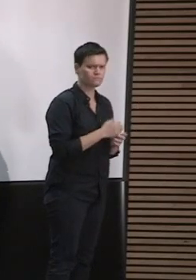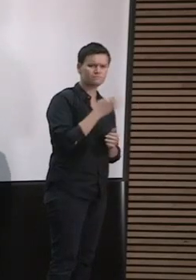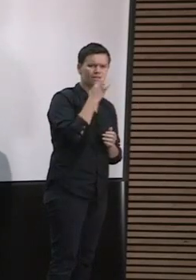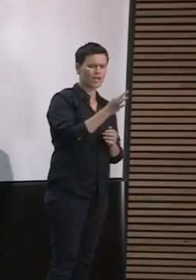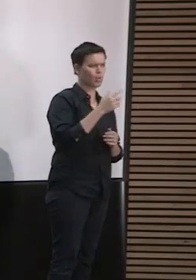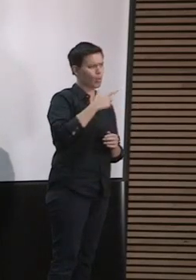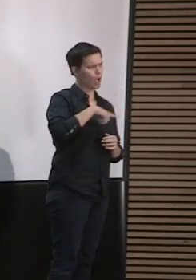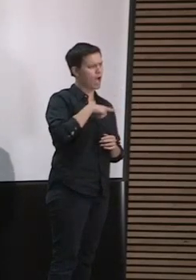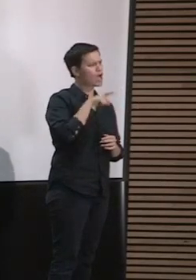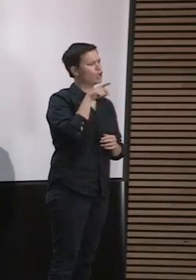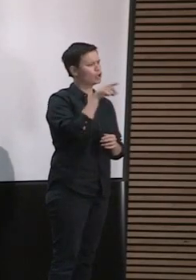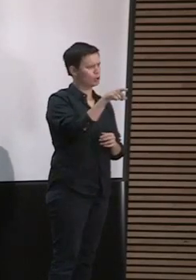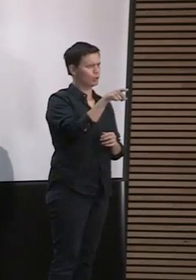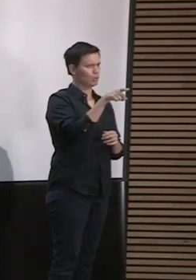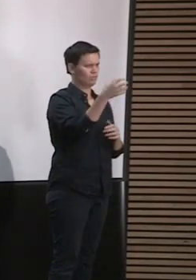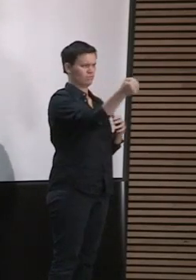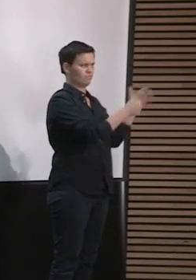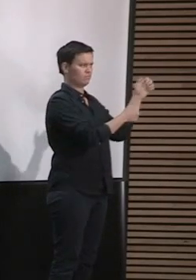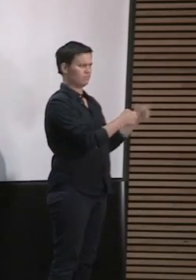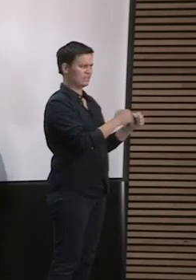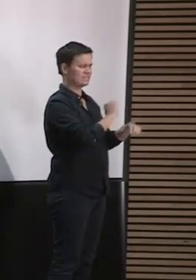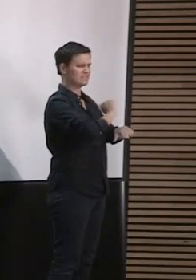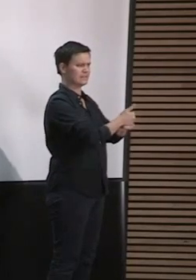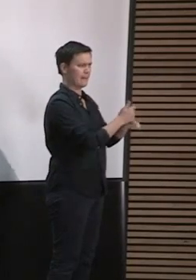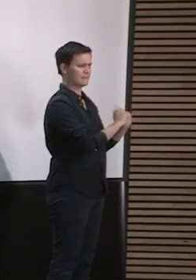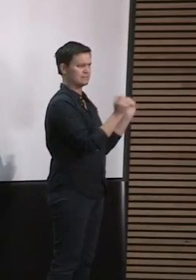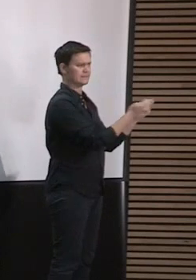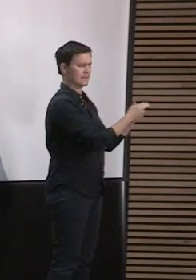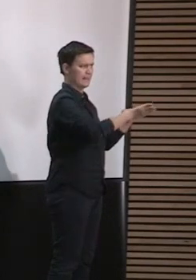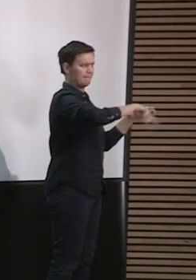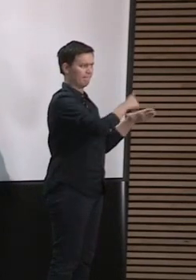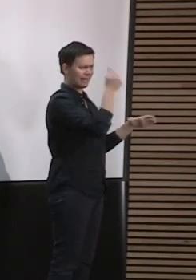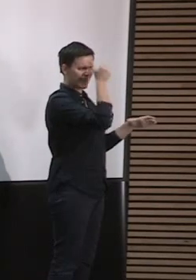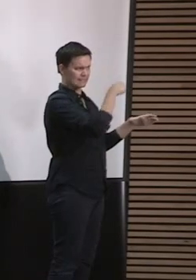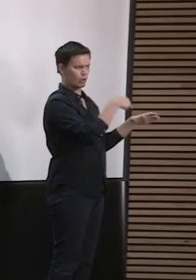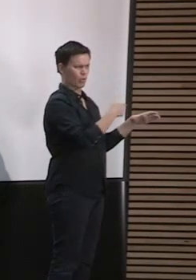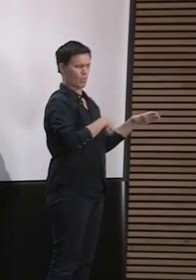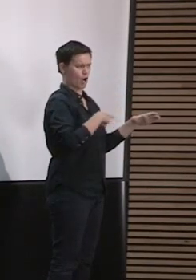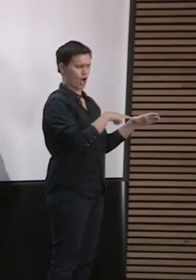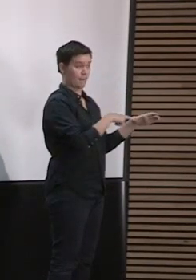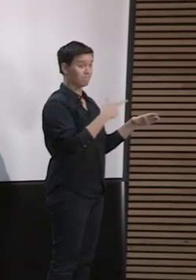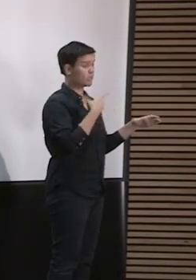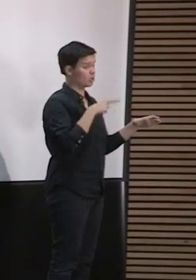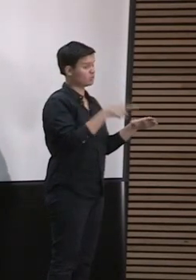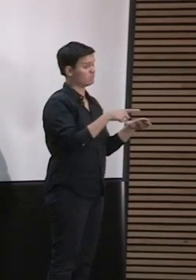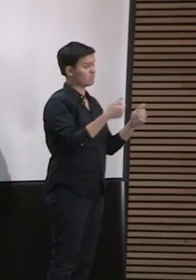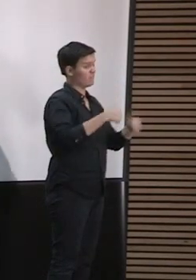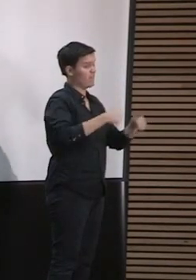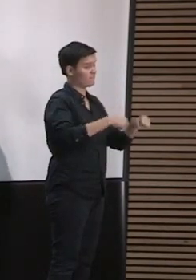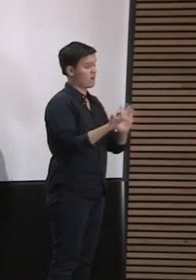continue to be. Happy to take questions. REPORTER: What did